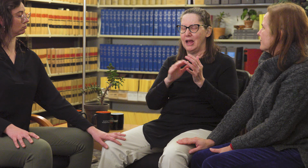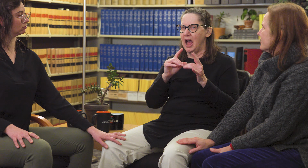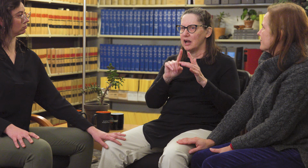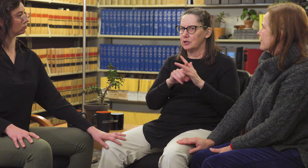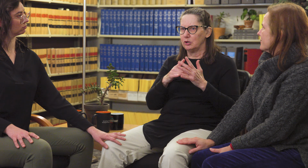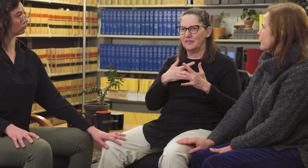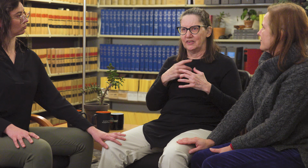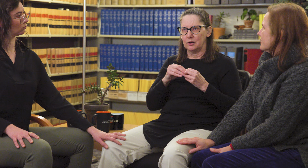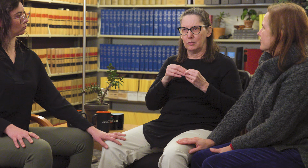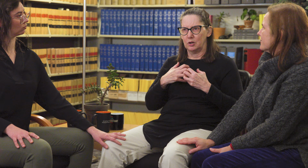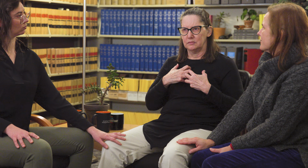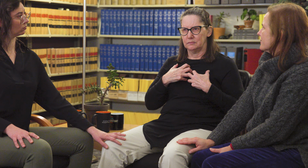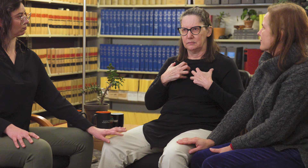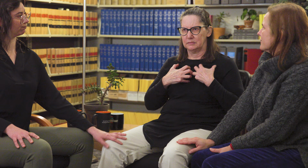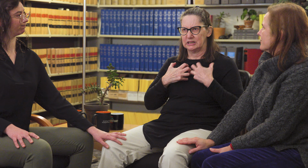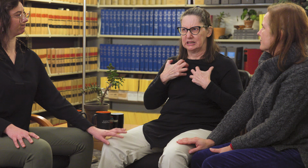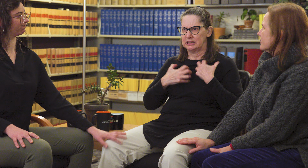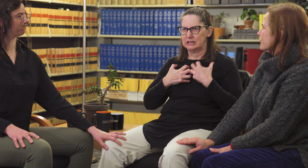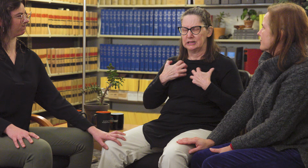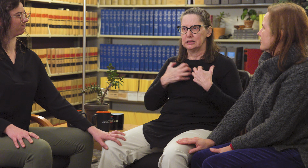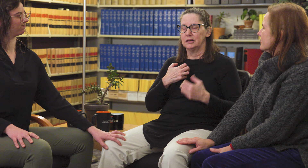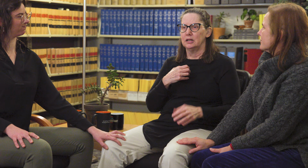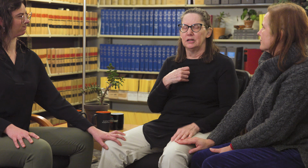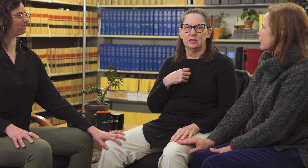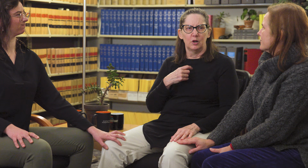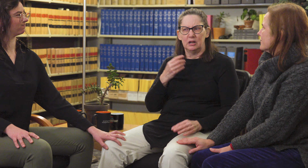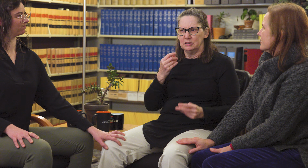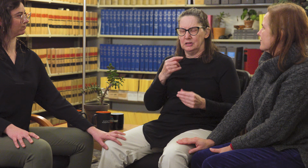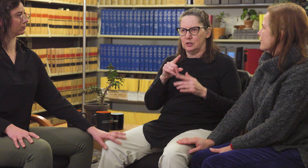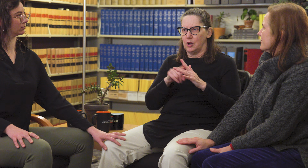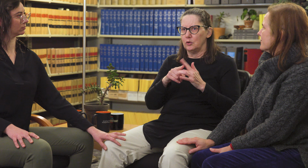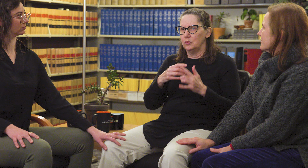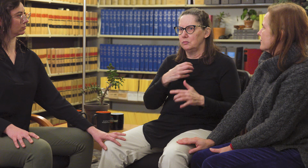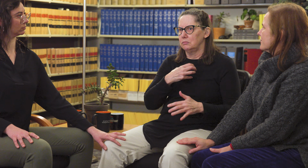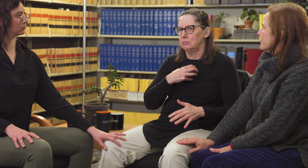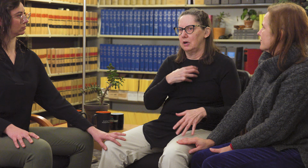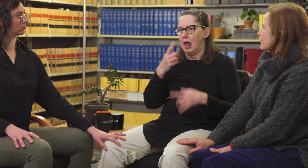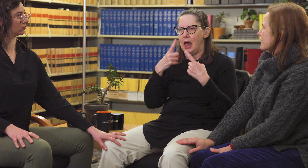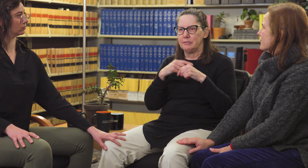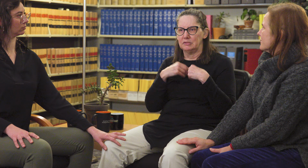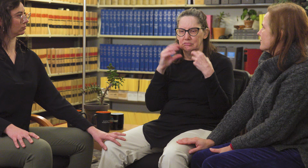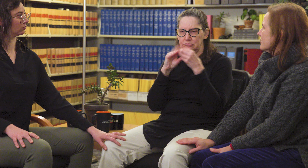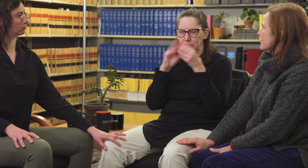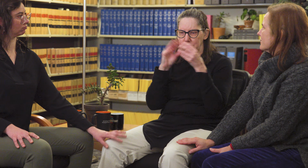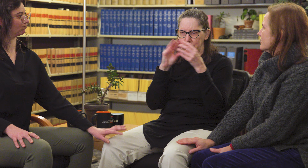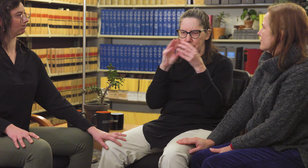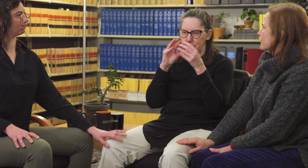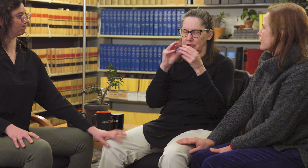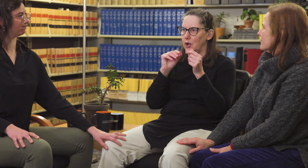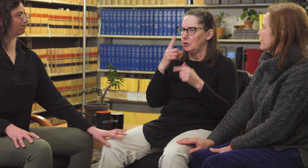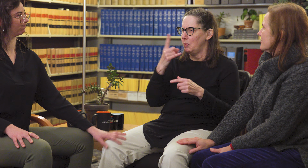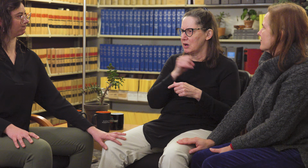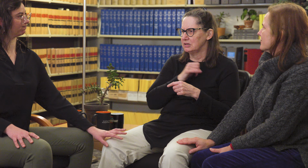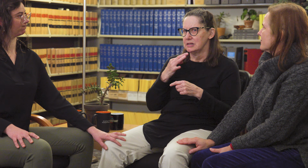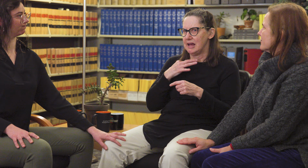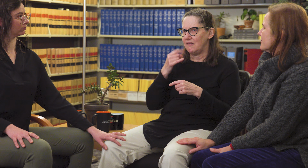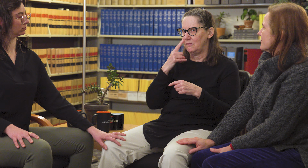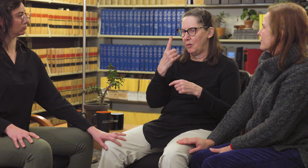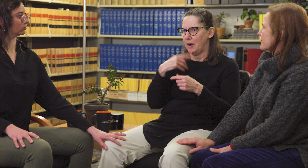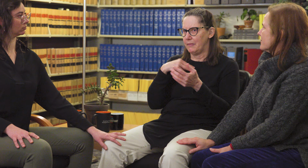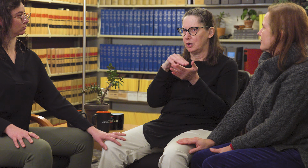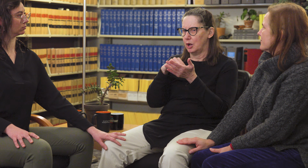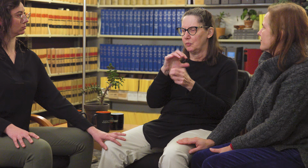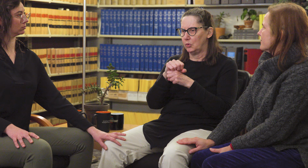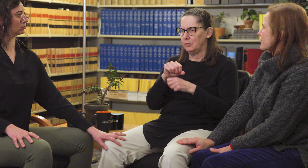I started to get more angry, upset. I ruminated, and I happened to air my frustrations to a staff member at one of my doctor’s appointments.